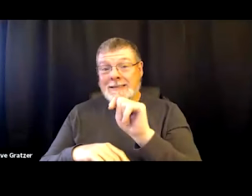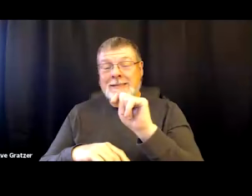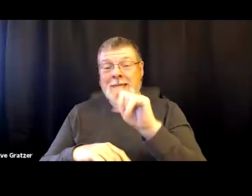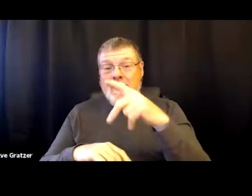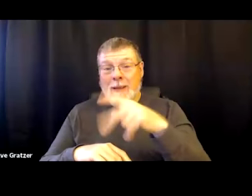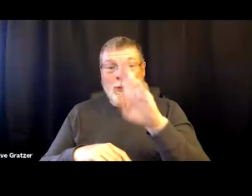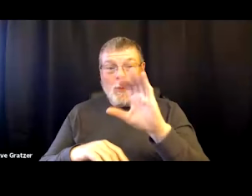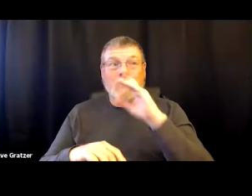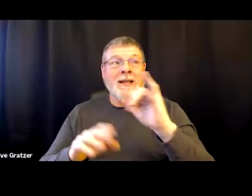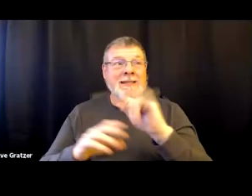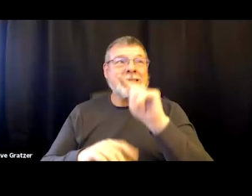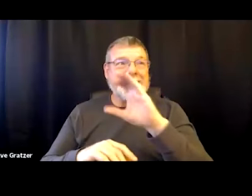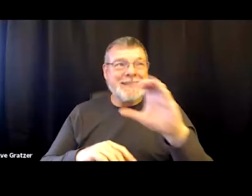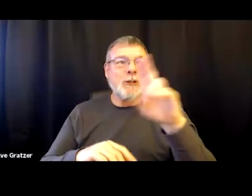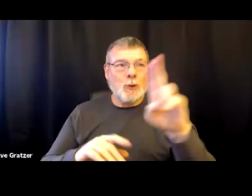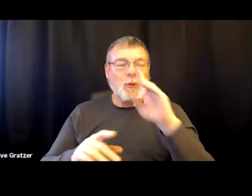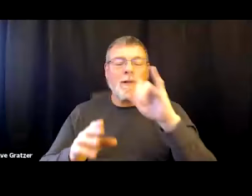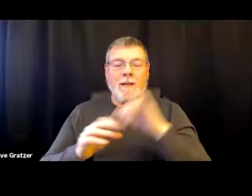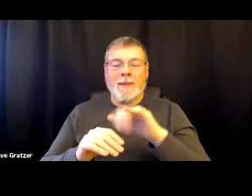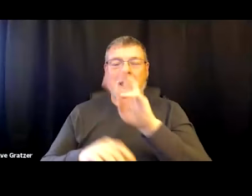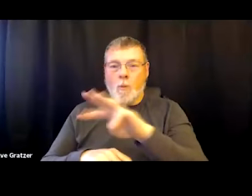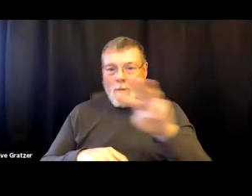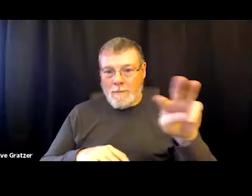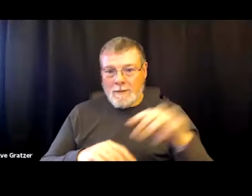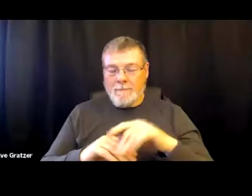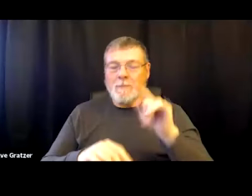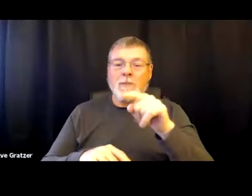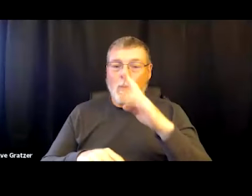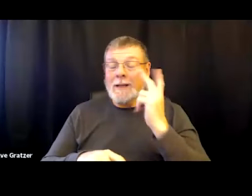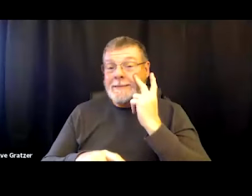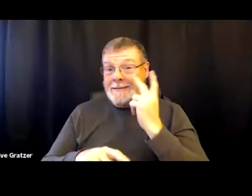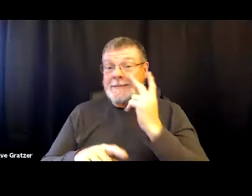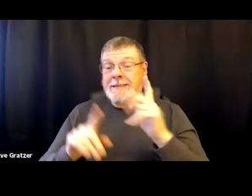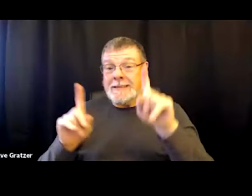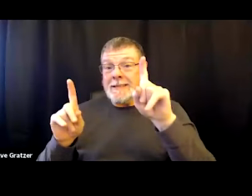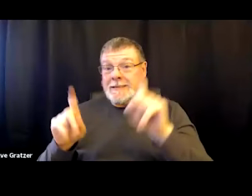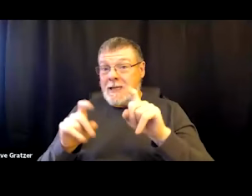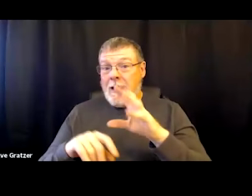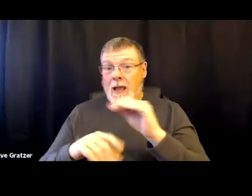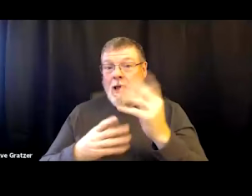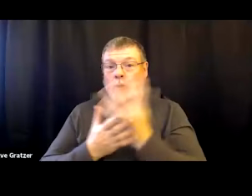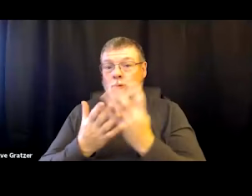Institute for Behavioral Research website, you'll find the instrument and the scoring criteria.